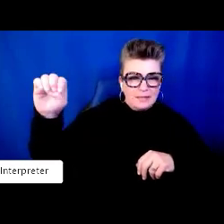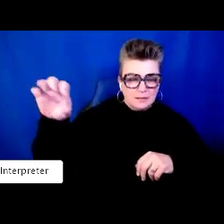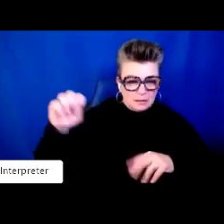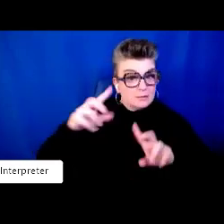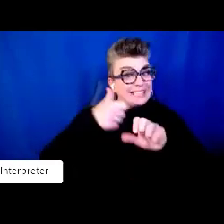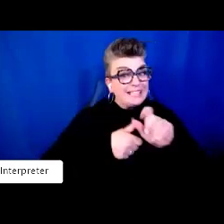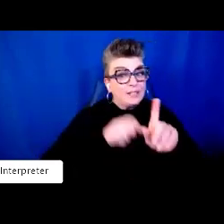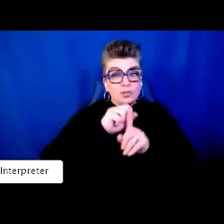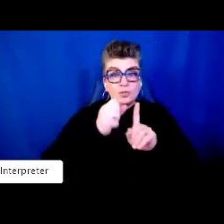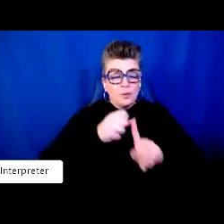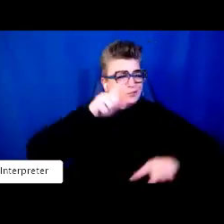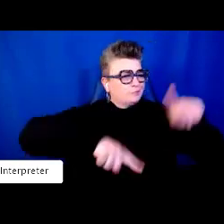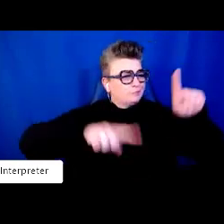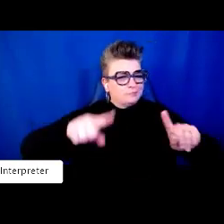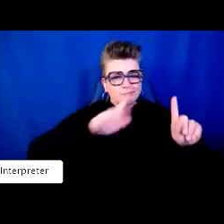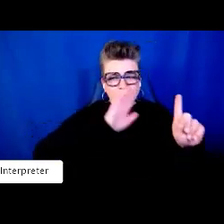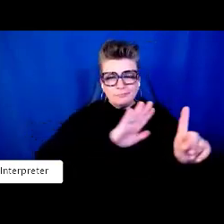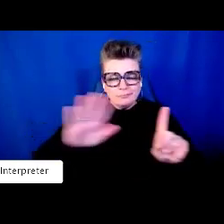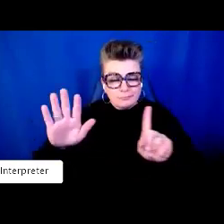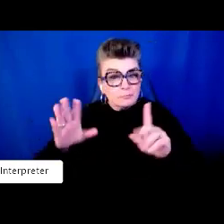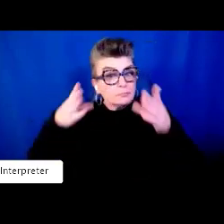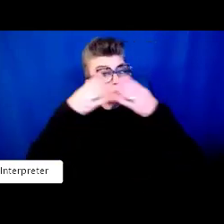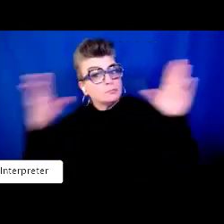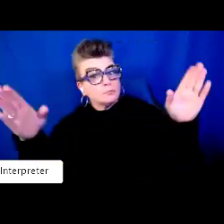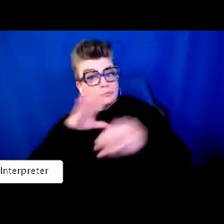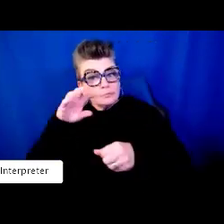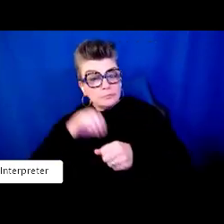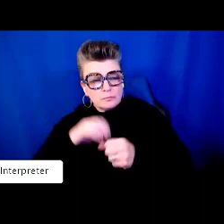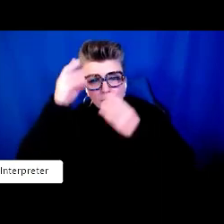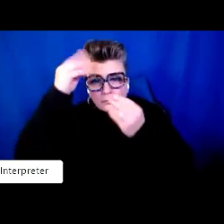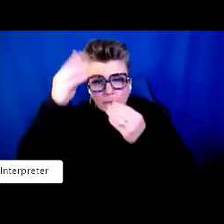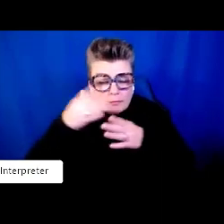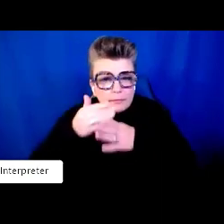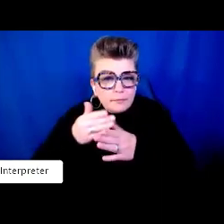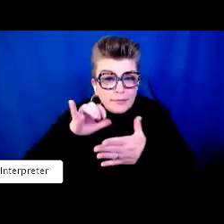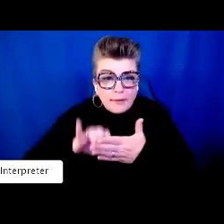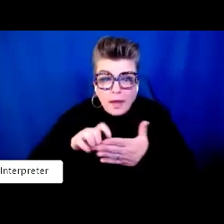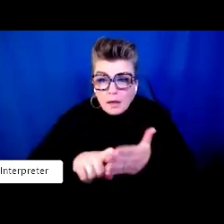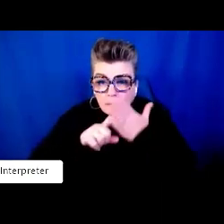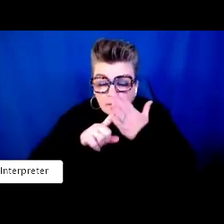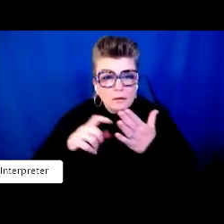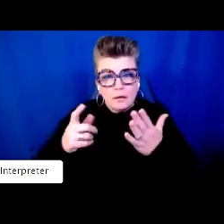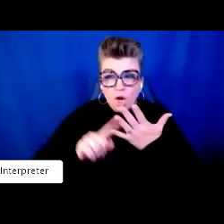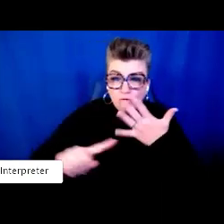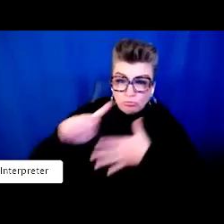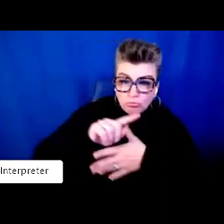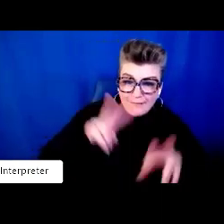but it generally consists of sharing data in a manner that requires review of appropriateness of requests